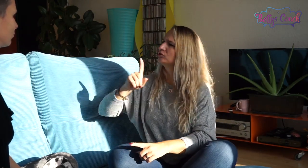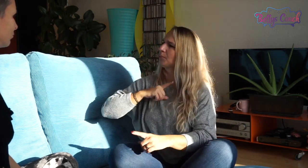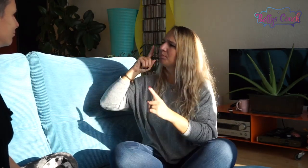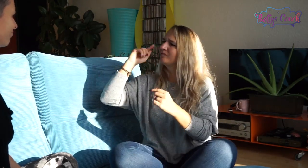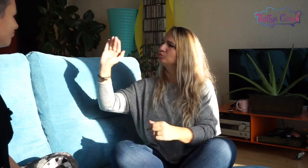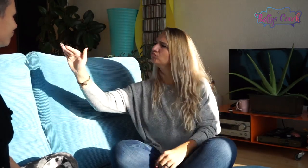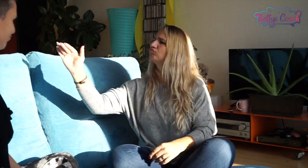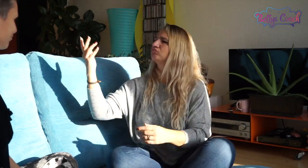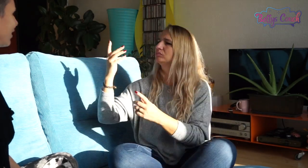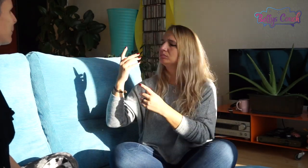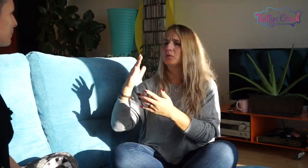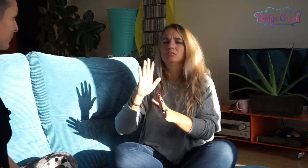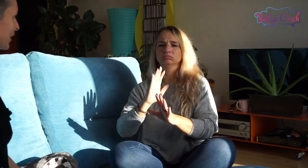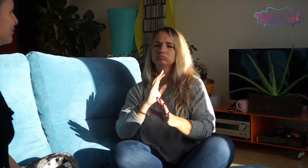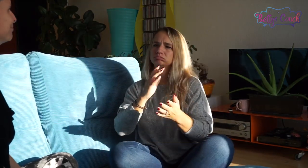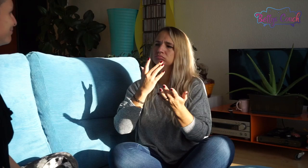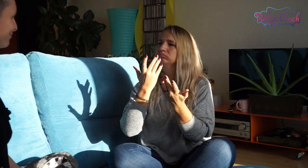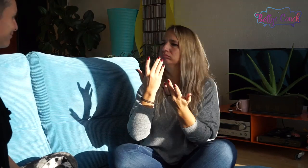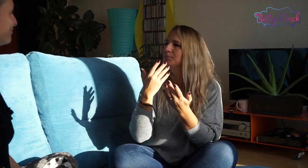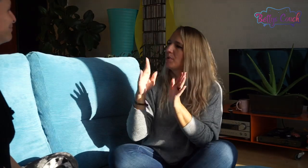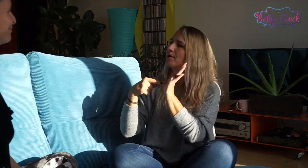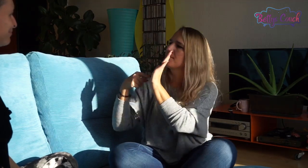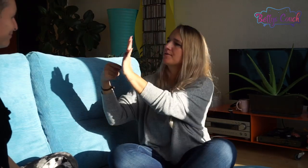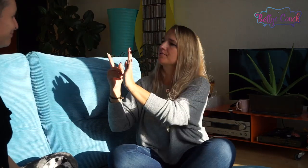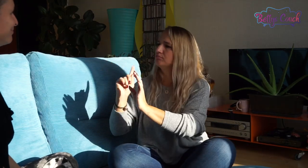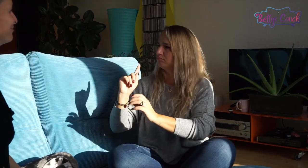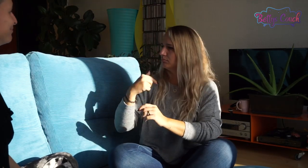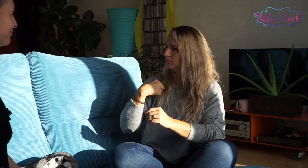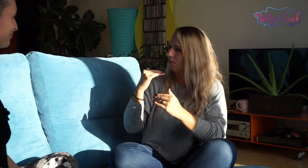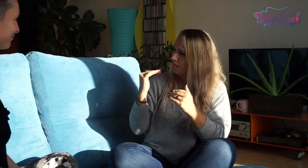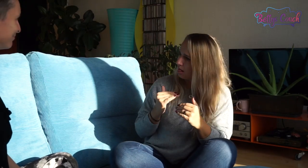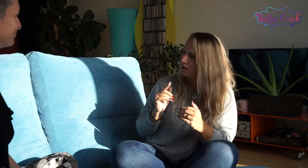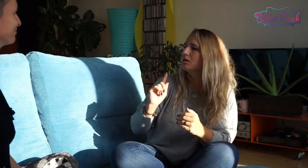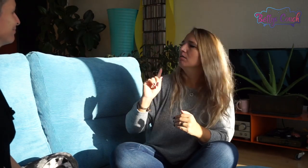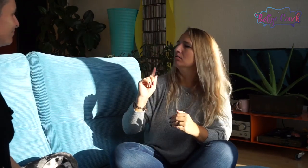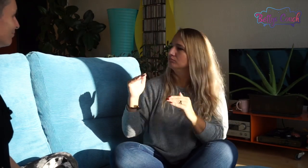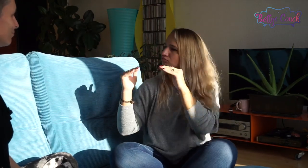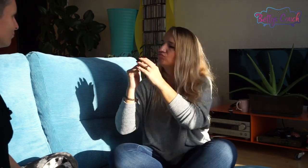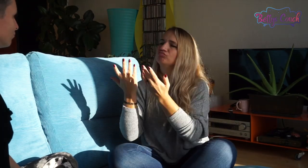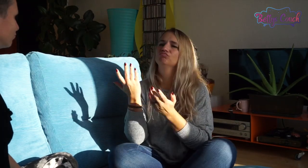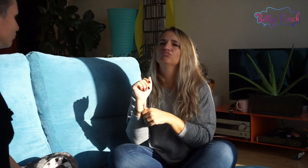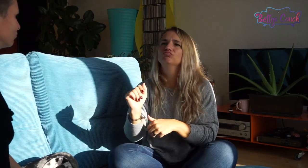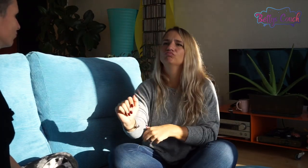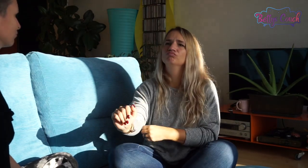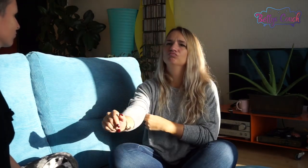explain that this or that is not OK & I want to be treated equally.